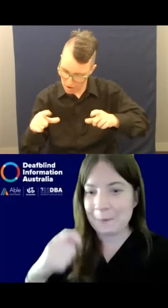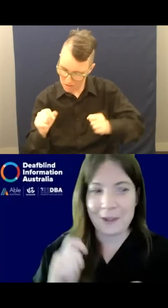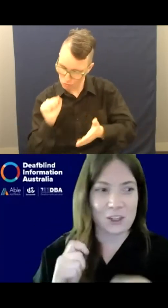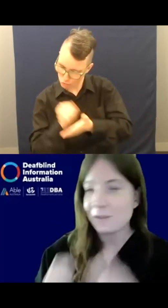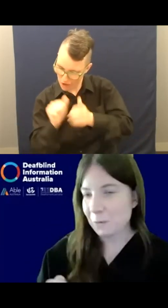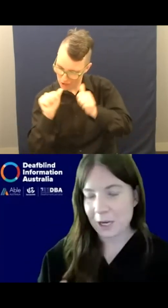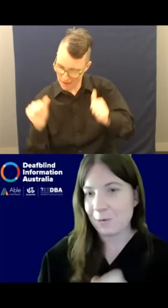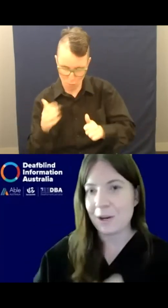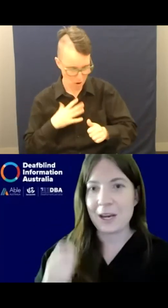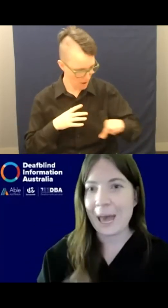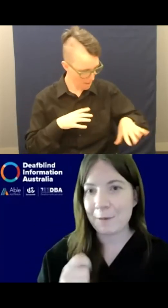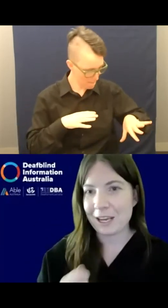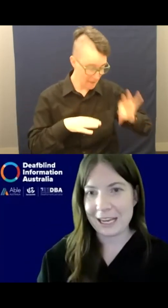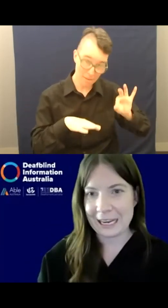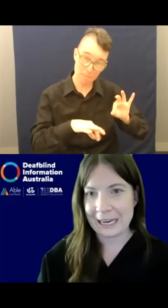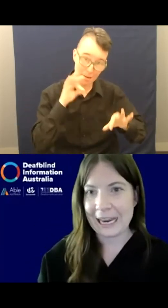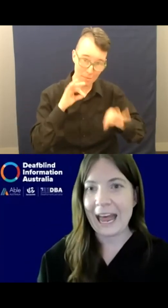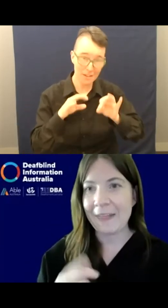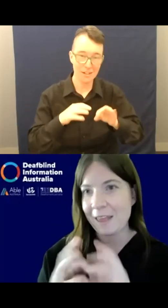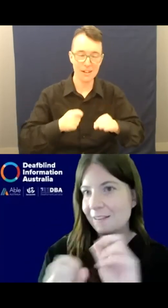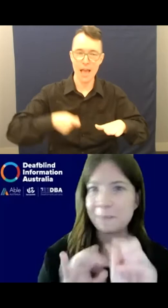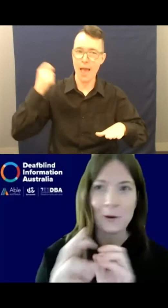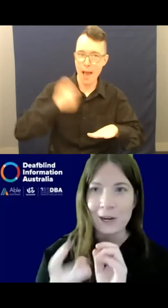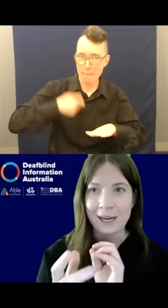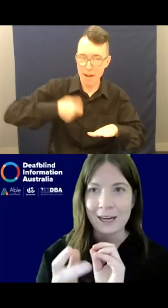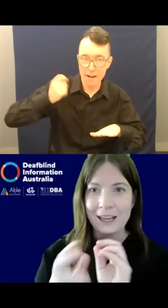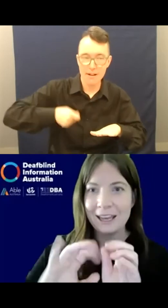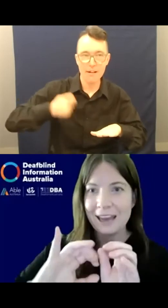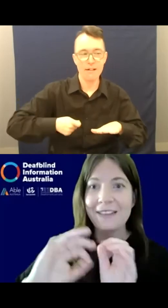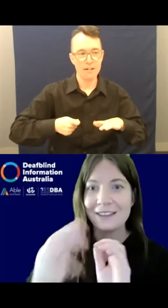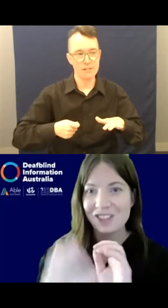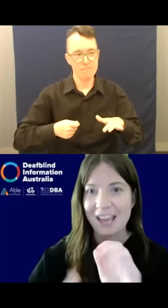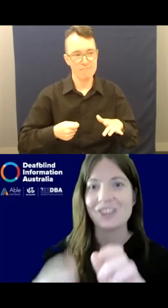choosing what he wanted, hammering it in and then exploring it as it changed each